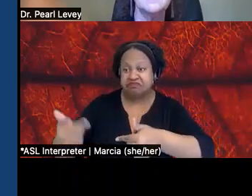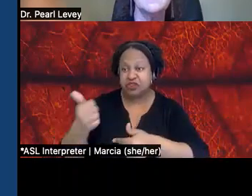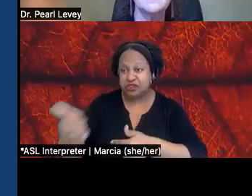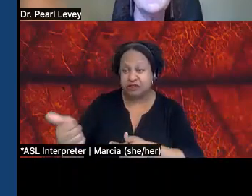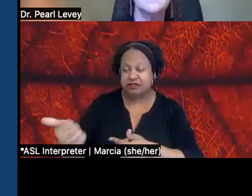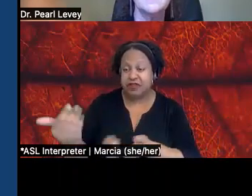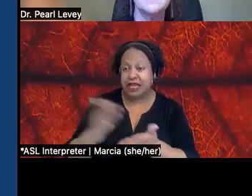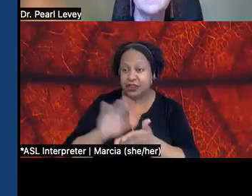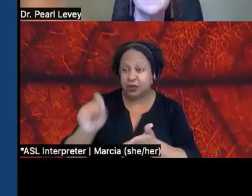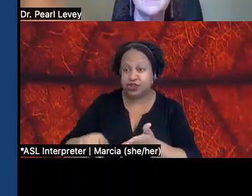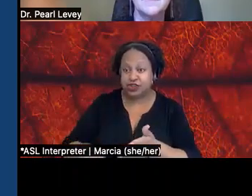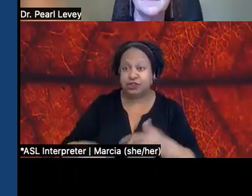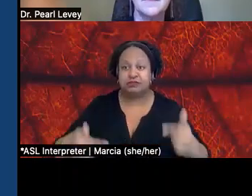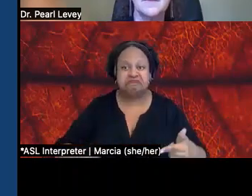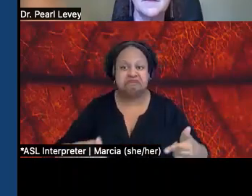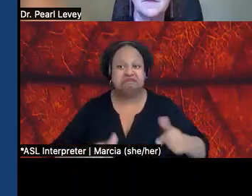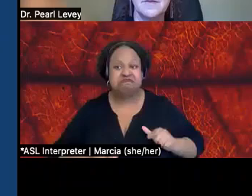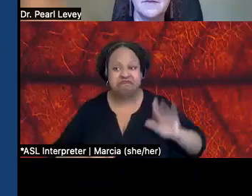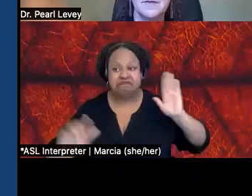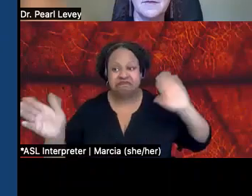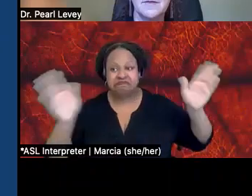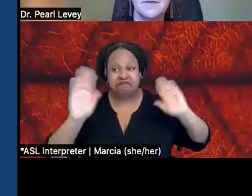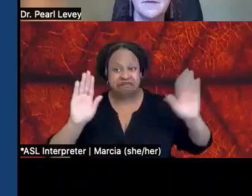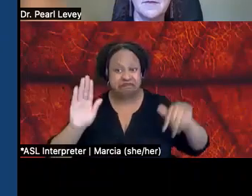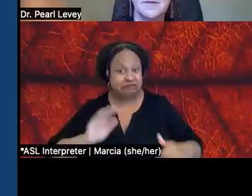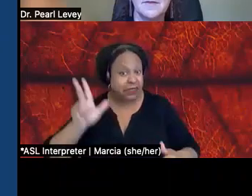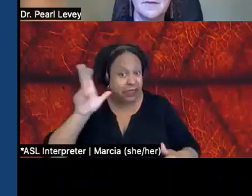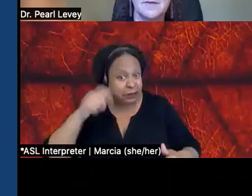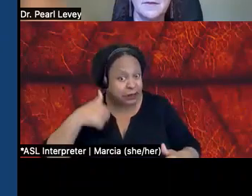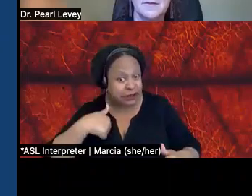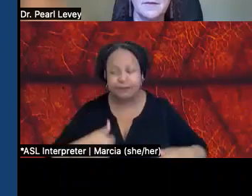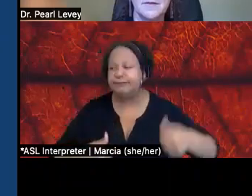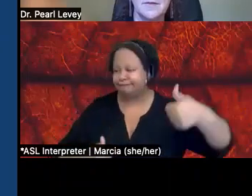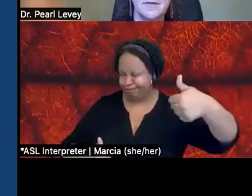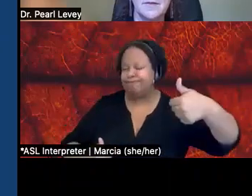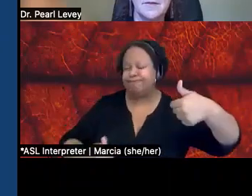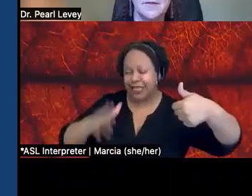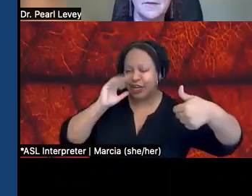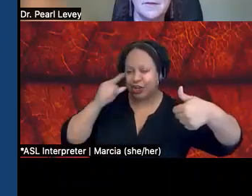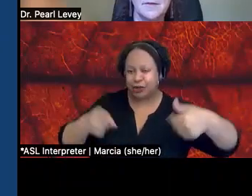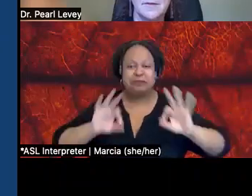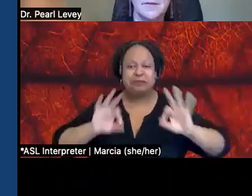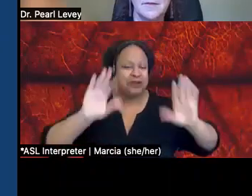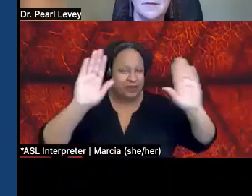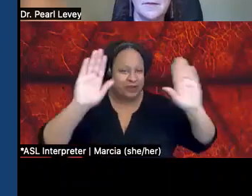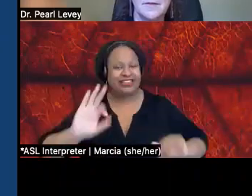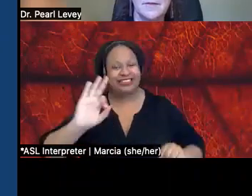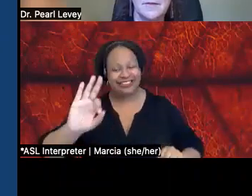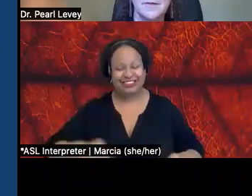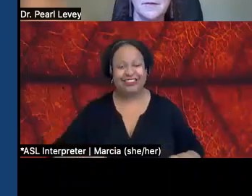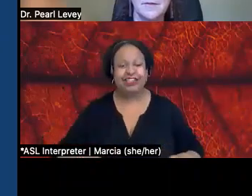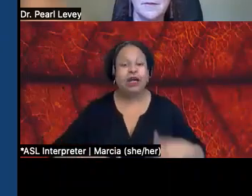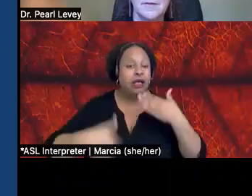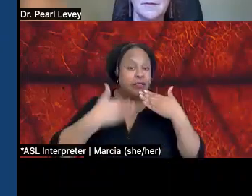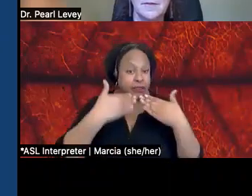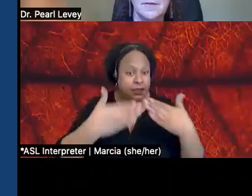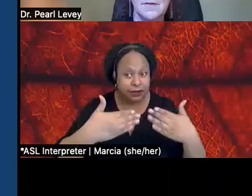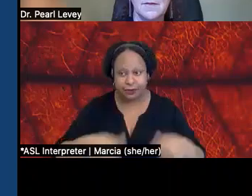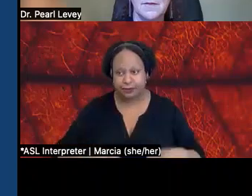Hi there, can you hear me? Yep, we can hear you. Okay, great, thank you. This is really helpful.